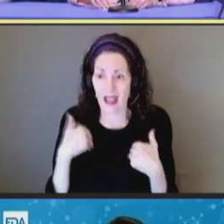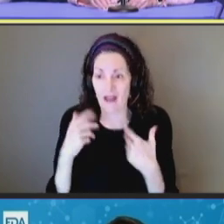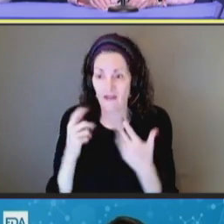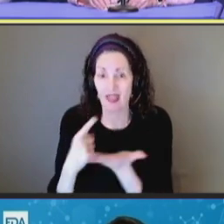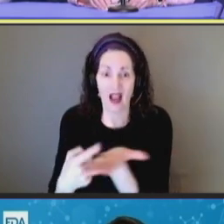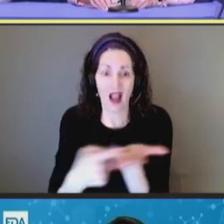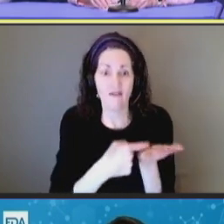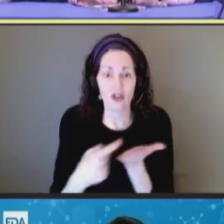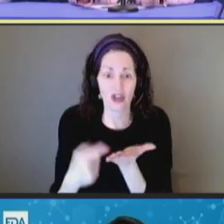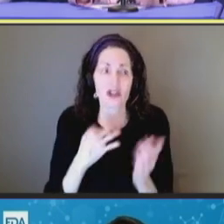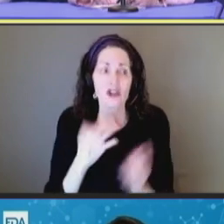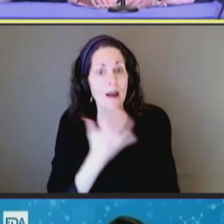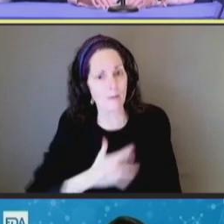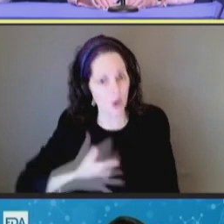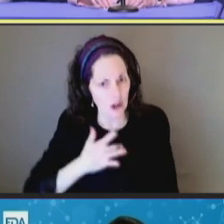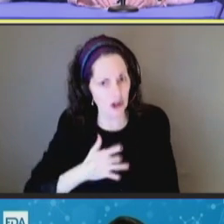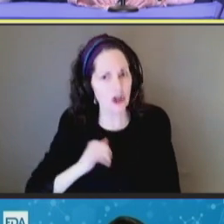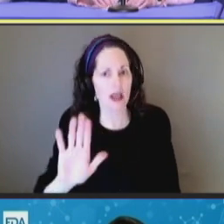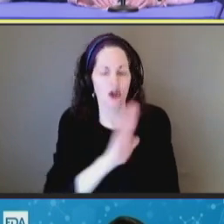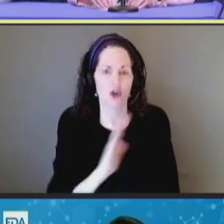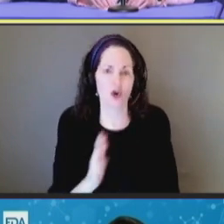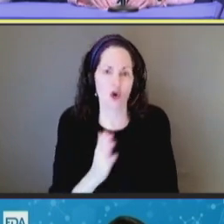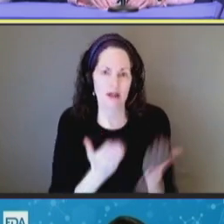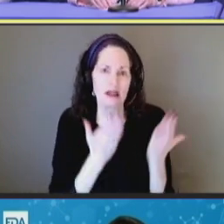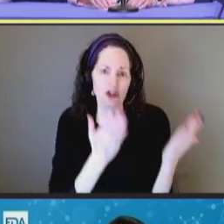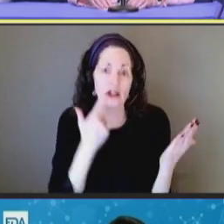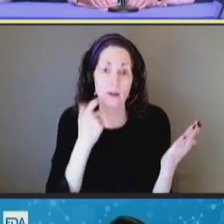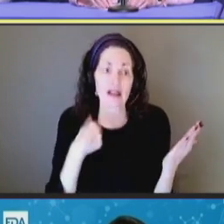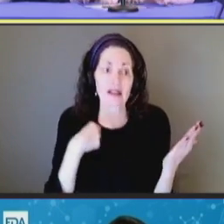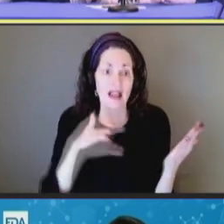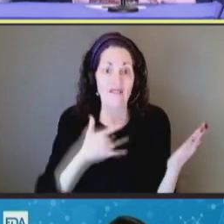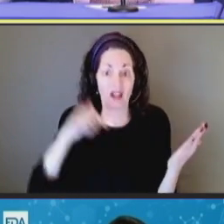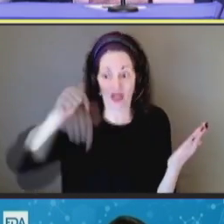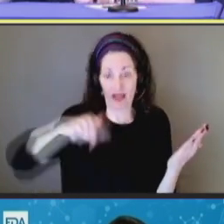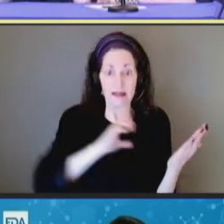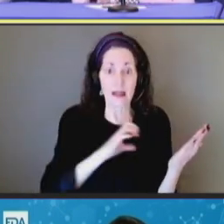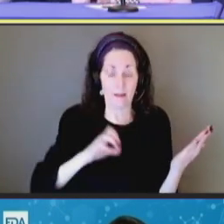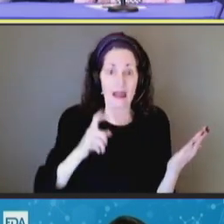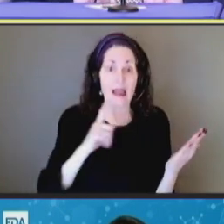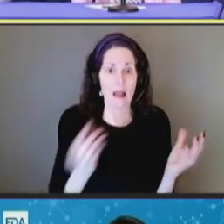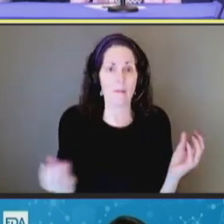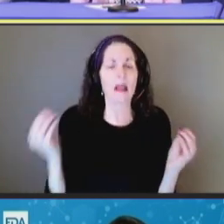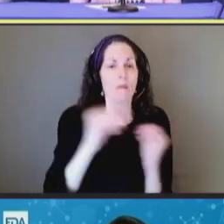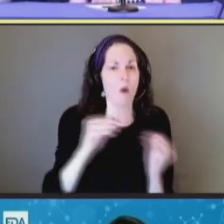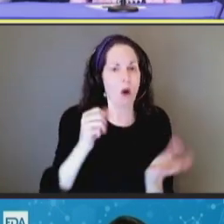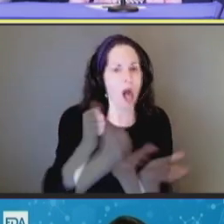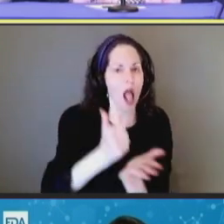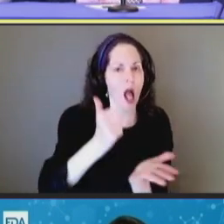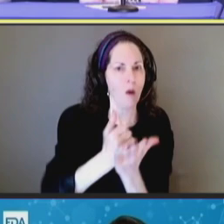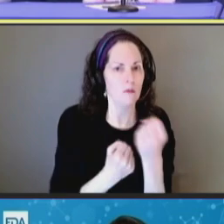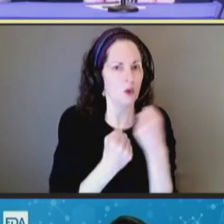Molly, because I think this committee could really be beneficial in looking into this more.